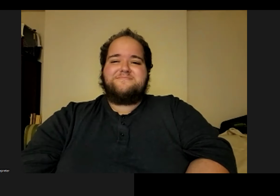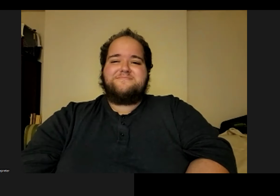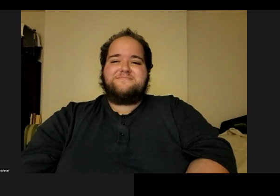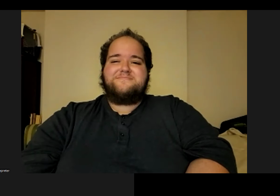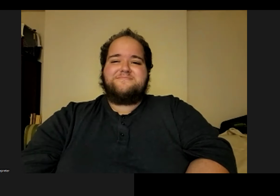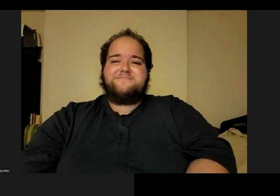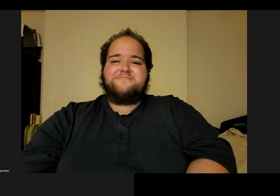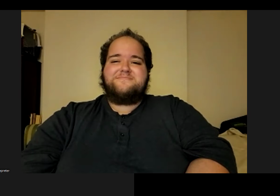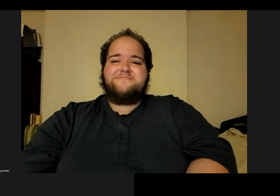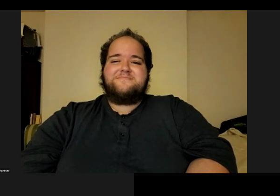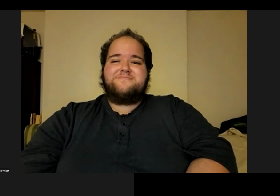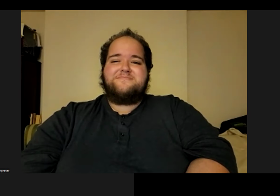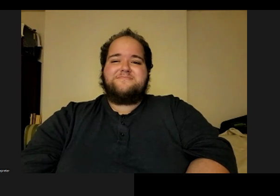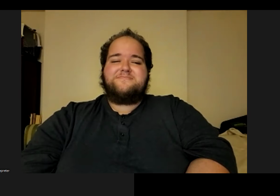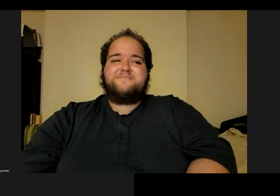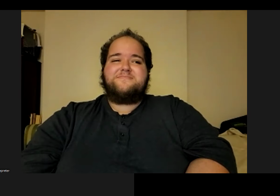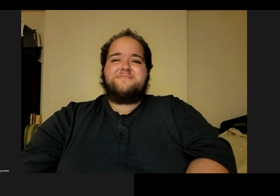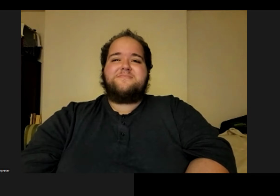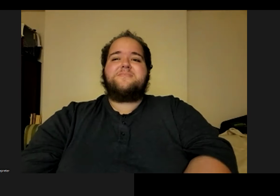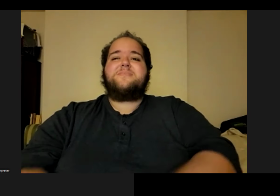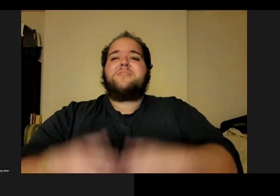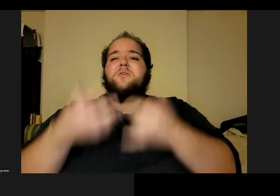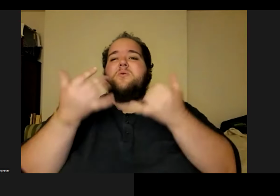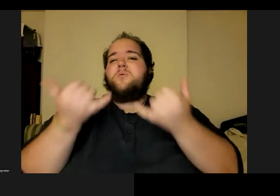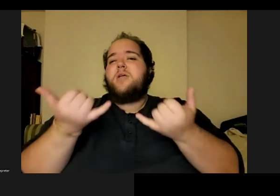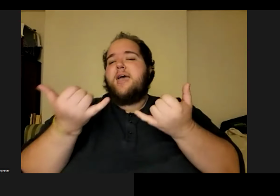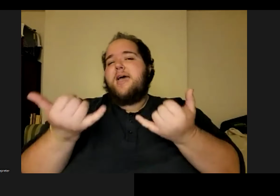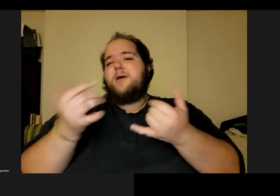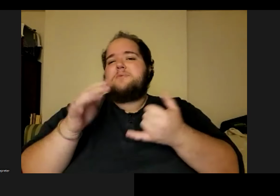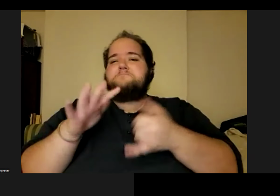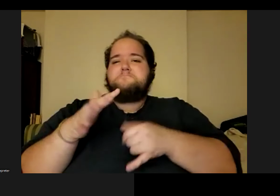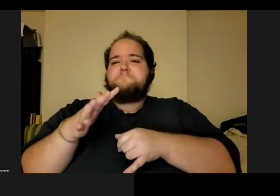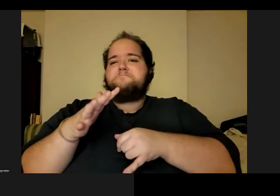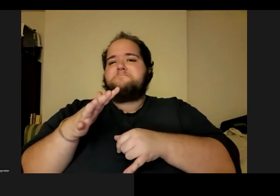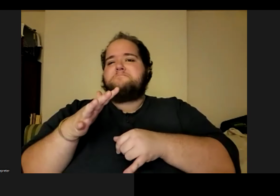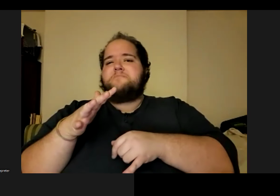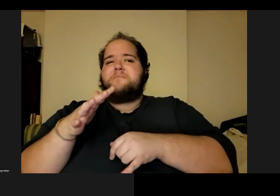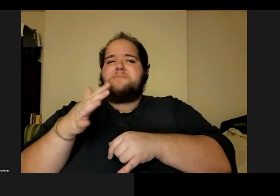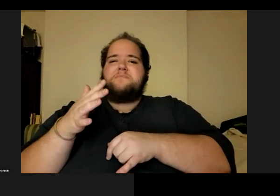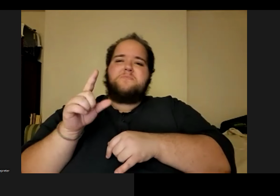So we've got about 15, well, a little more than 15 minutes left